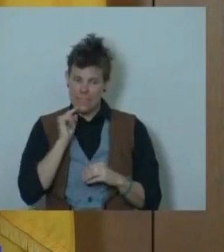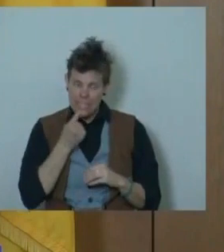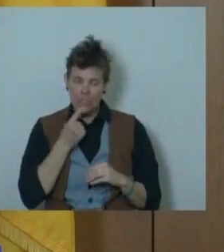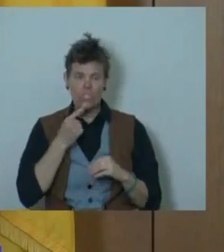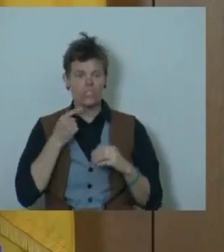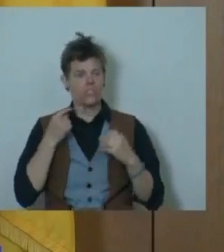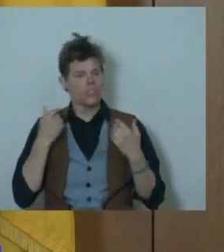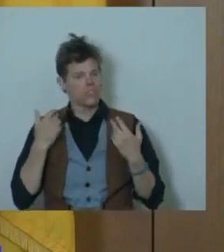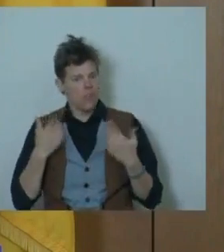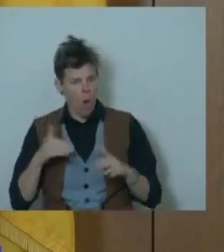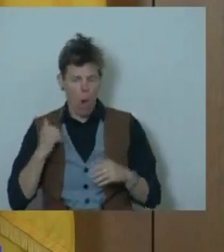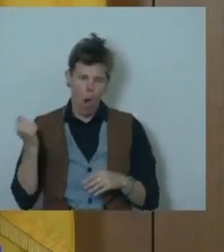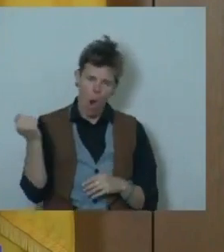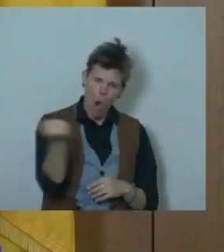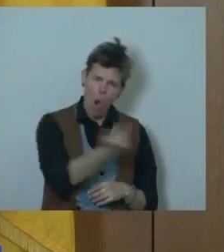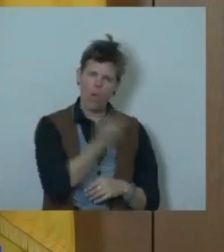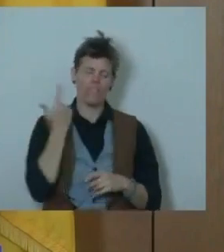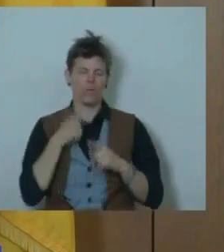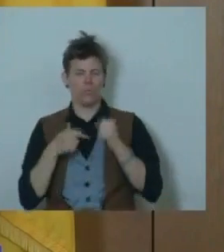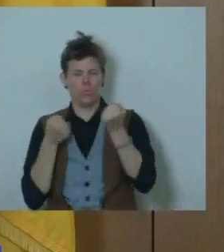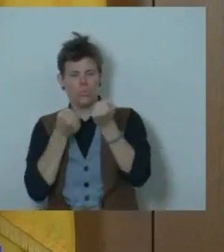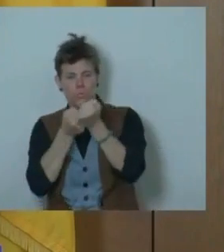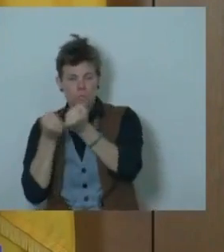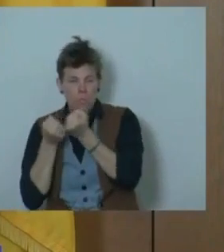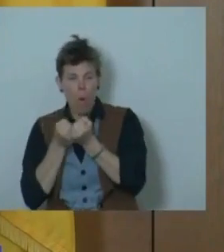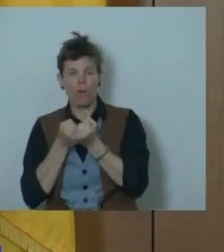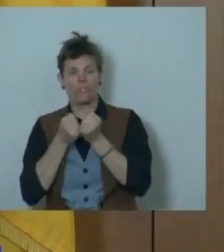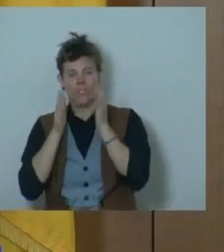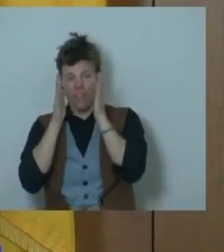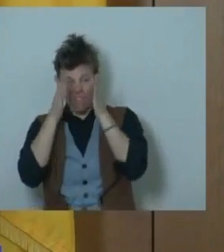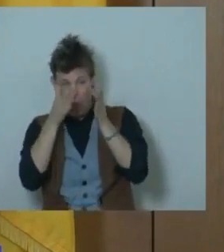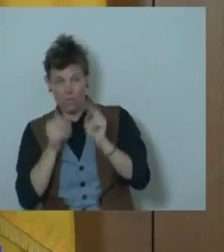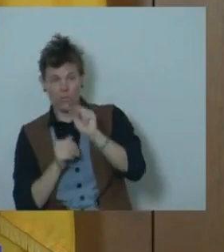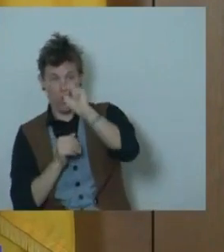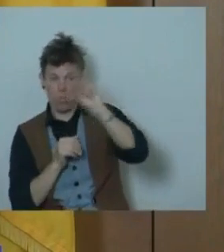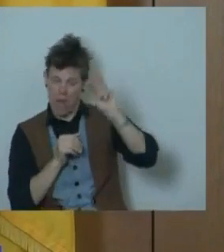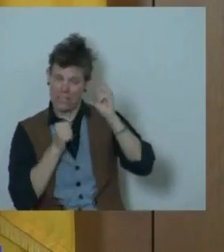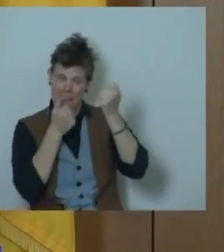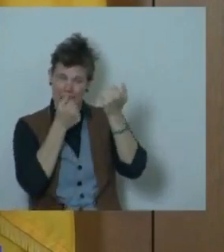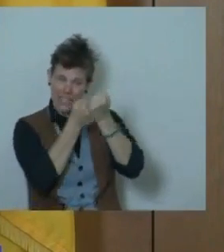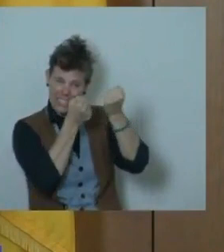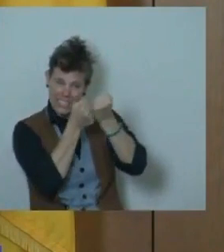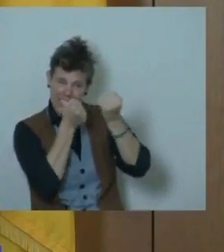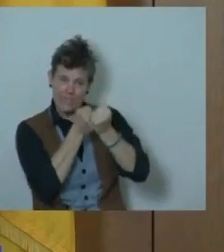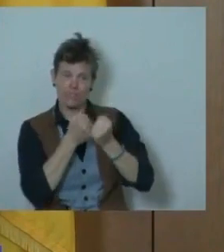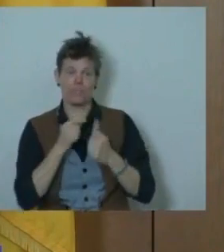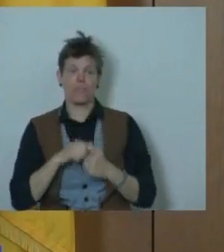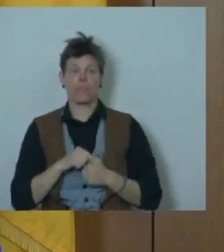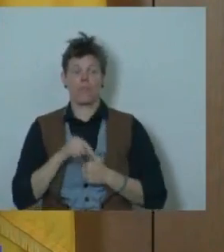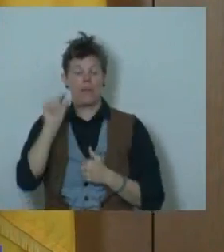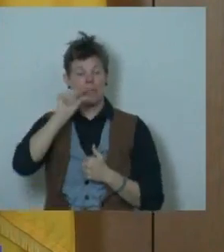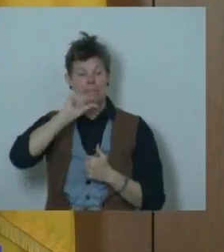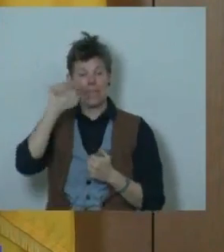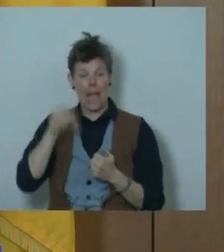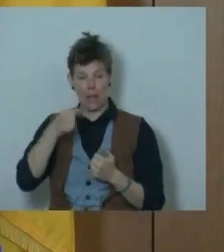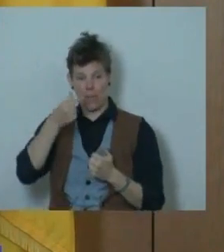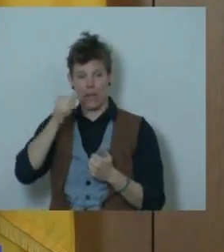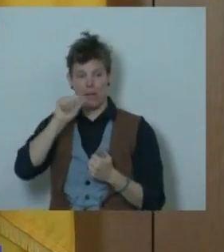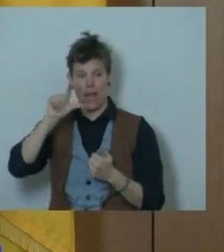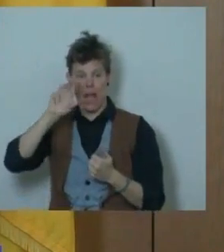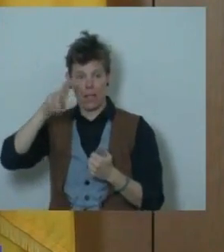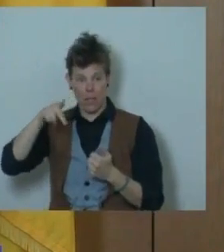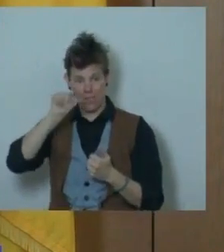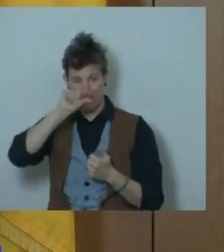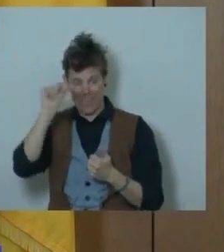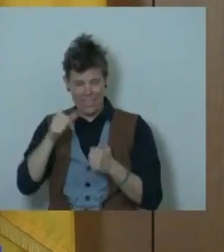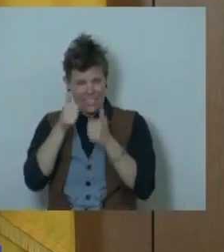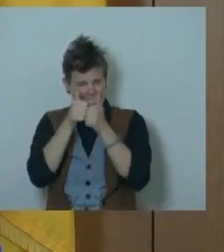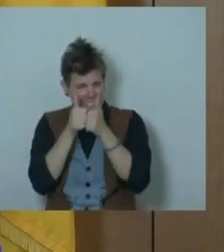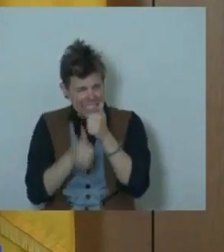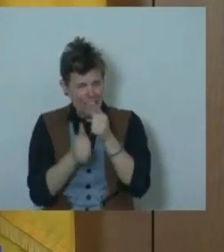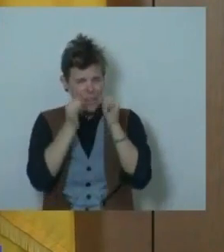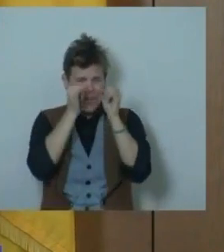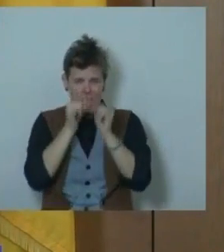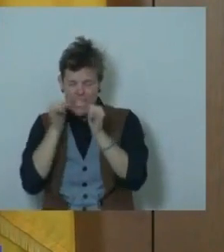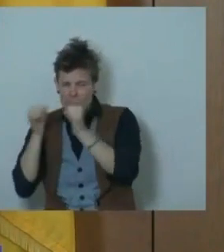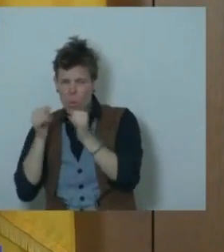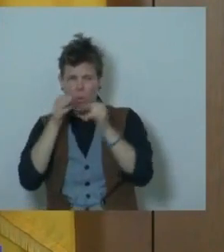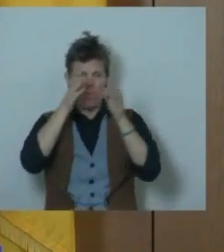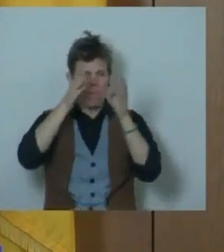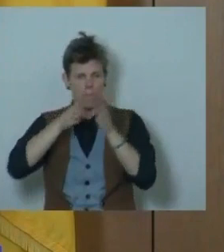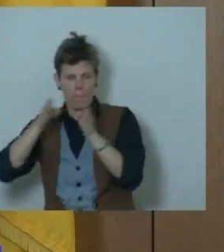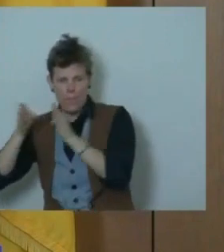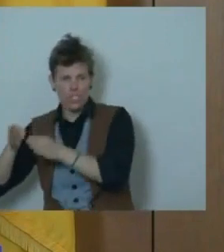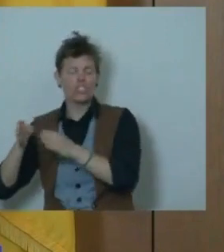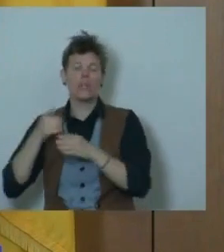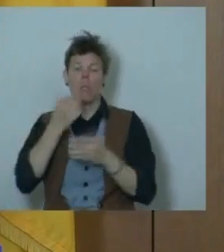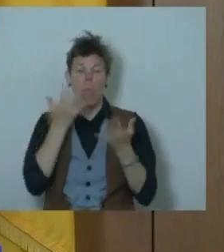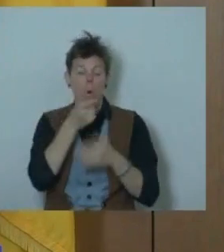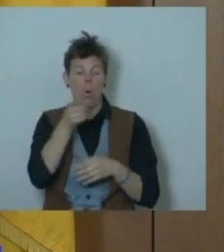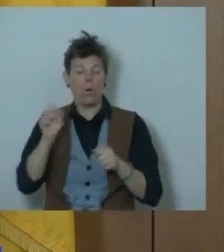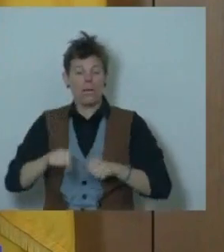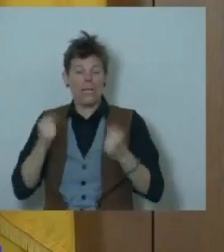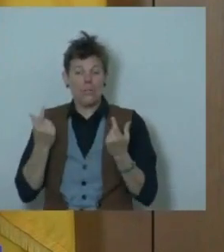I THINK PEOPLE REALLY NEED TO UNDERSTAND THAT THIS IS A REALLY SERIOUS EFFORT AND IT REQUIRES ALL OF OUR SUPPORT AND ALL OF OUR ATTENTION.